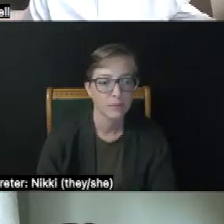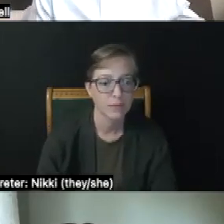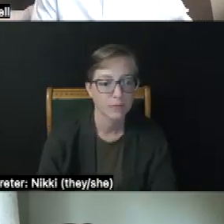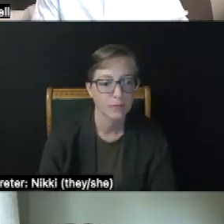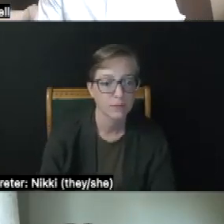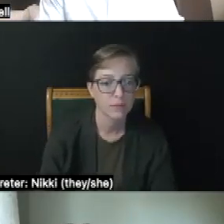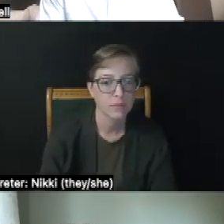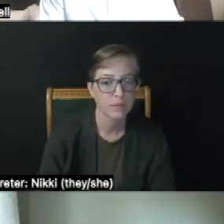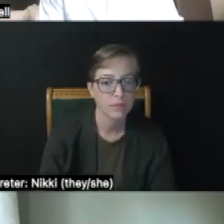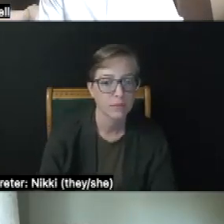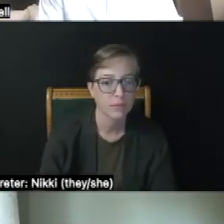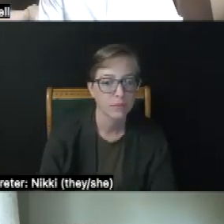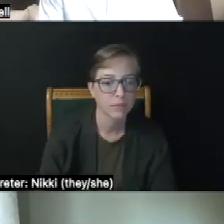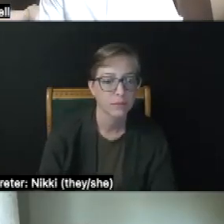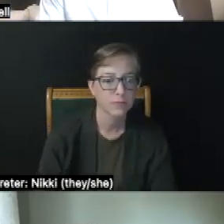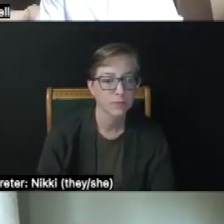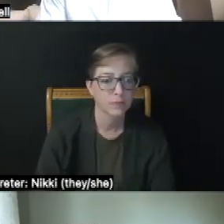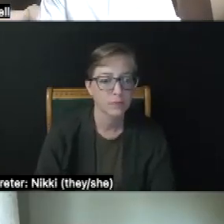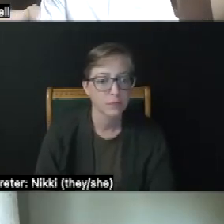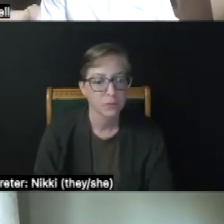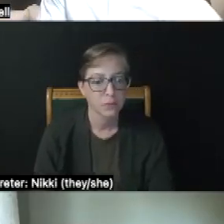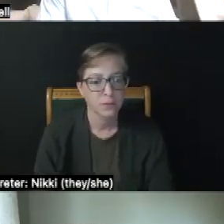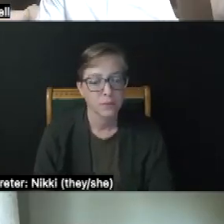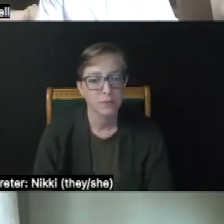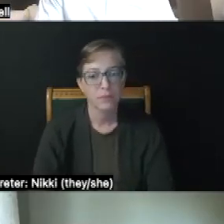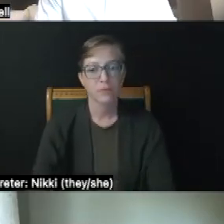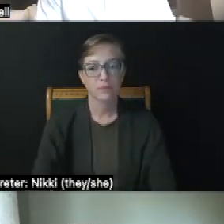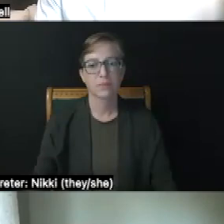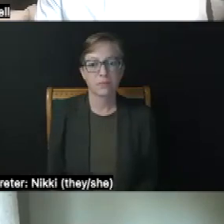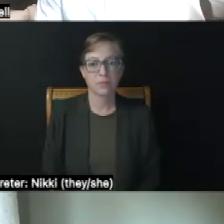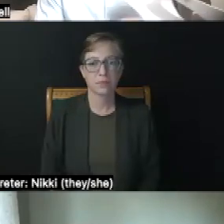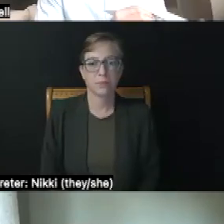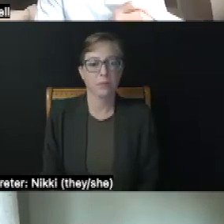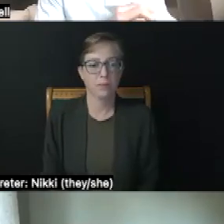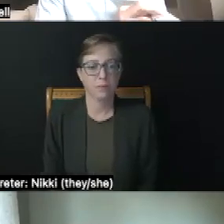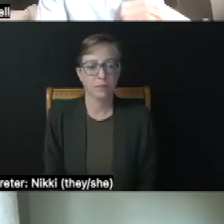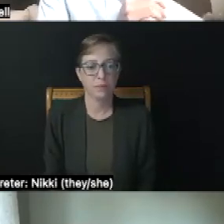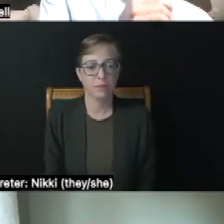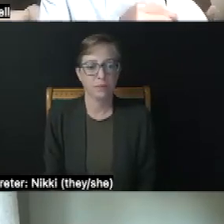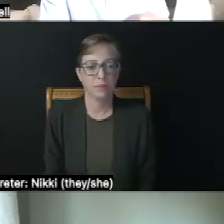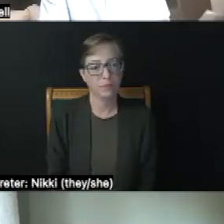We interviewed 36 people using self directed Medicaid HCBS to find